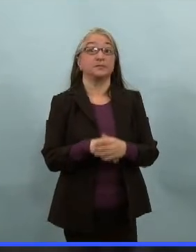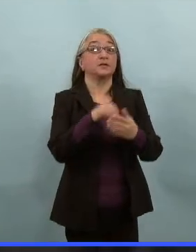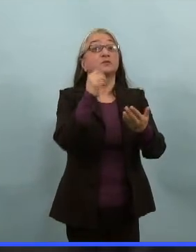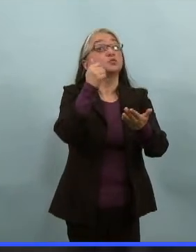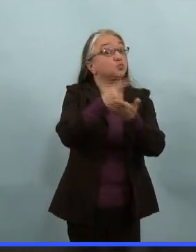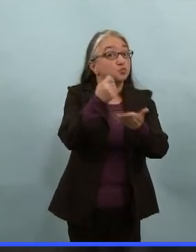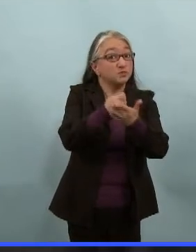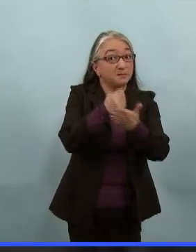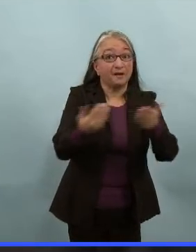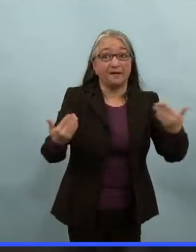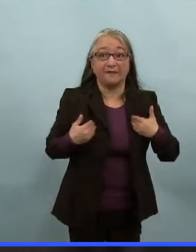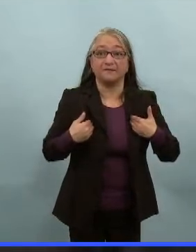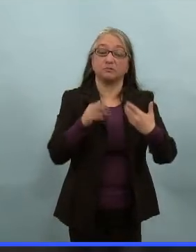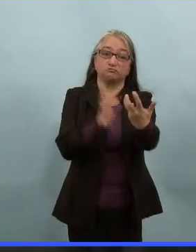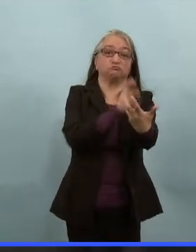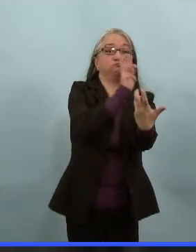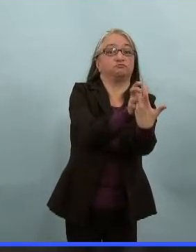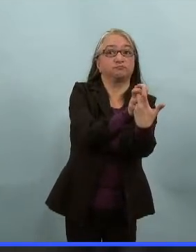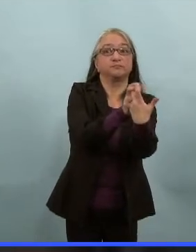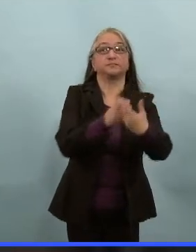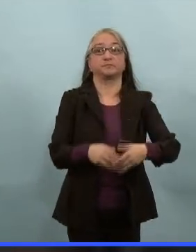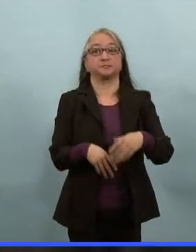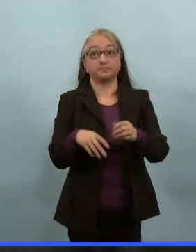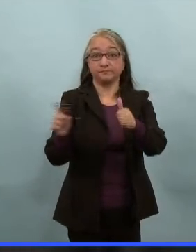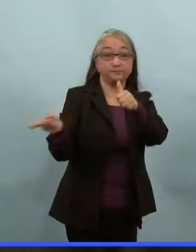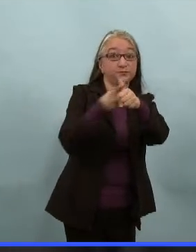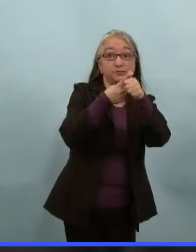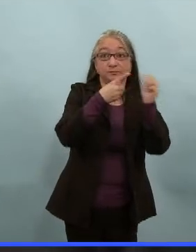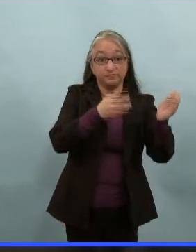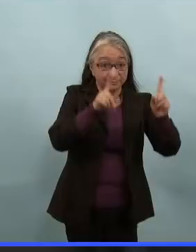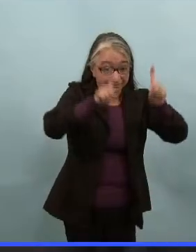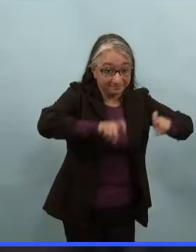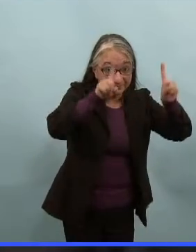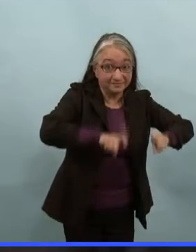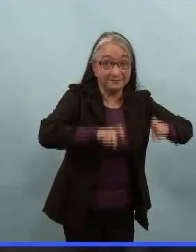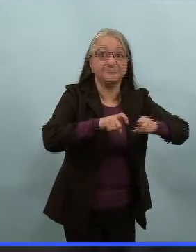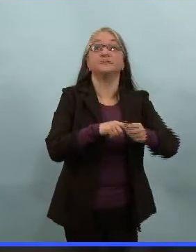go get tested and access that treatment you know again the fundamental here is if you're sick